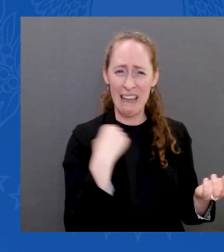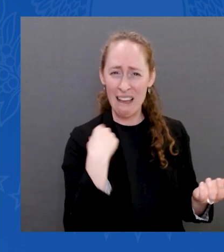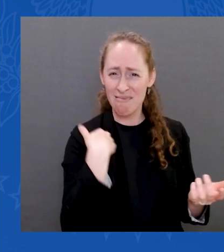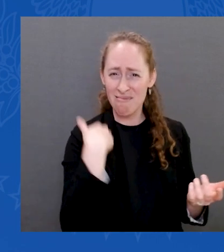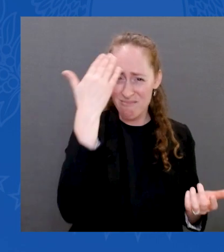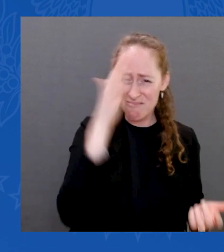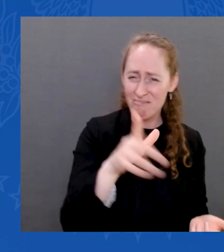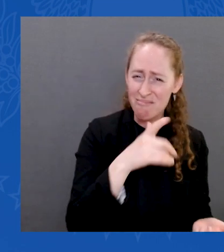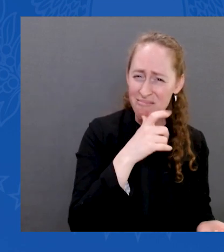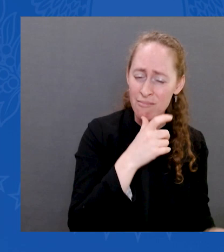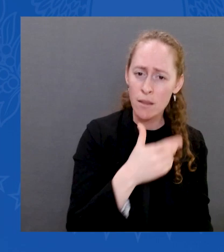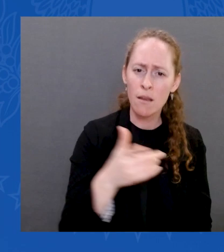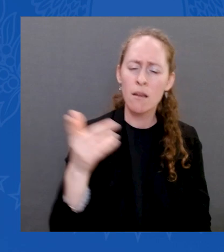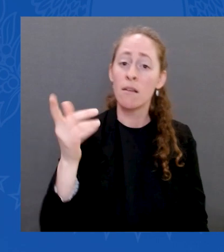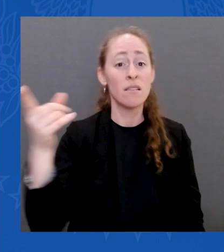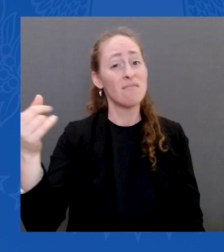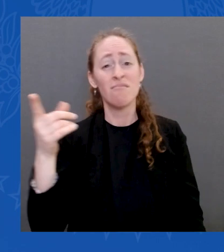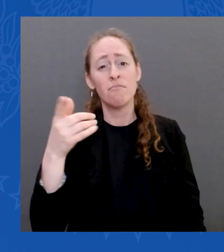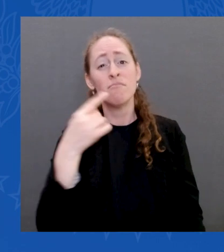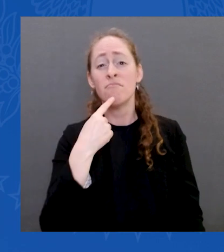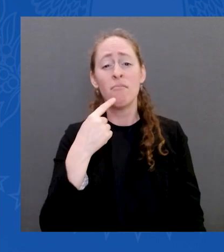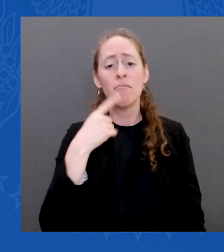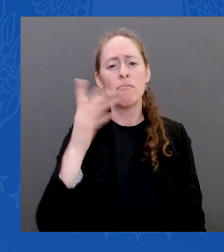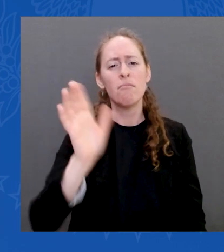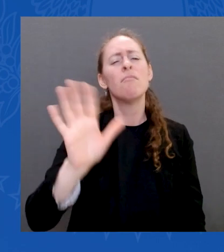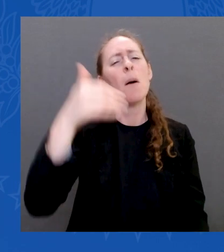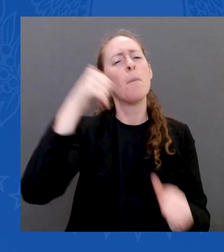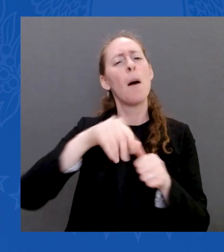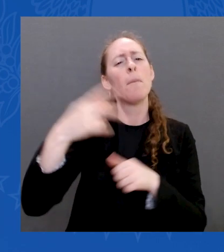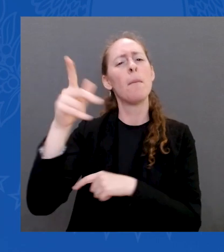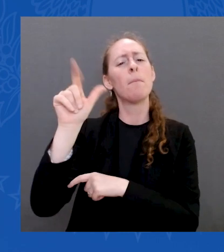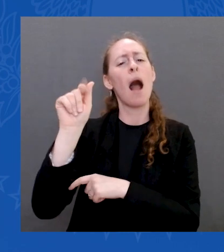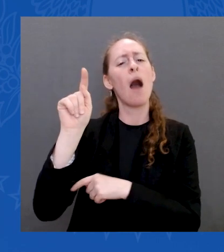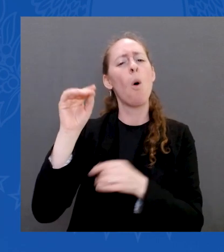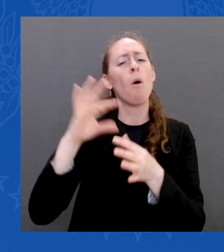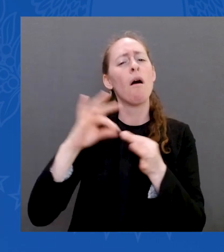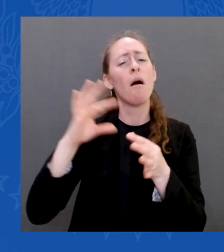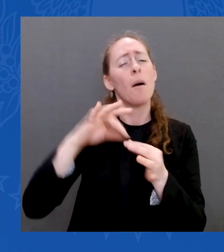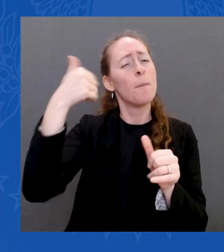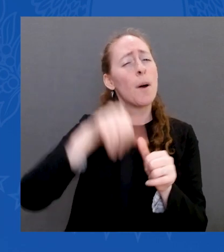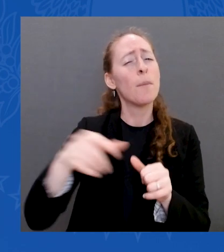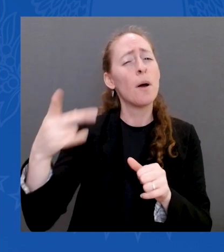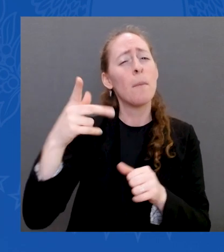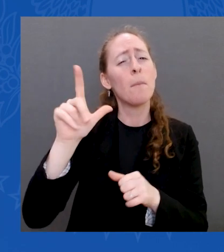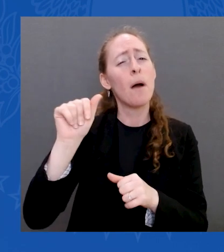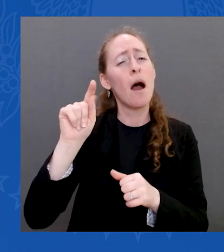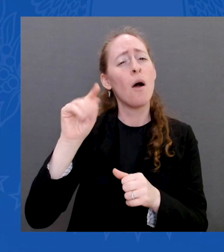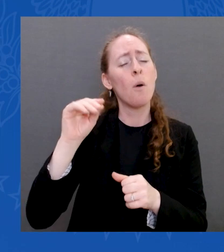And I'll paraphrase it," he said. "The penalty good people pay for not being involved in politics